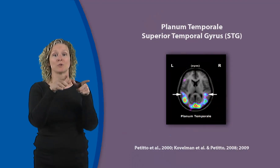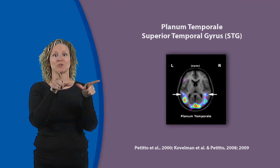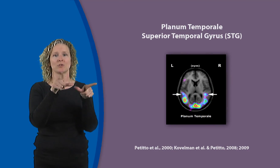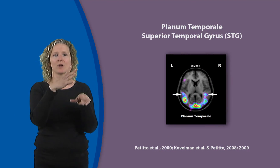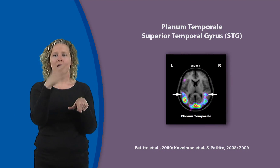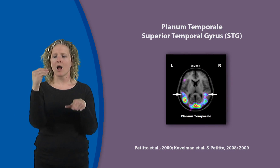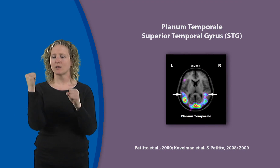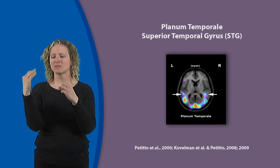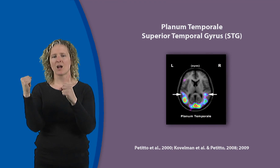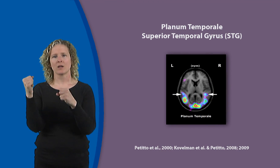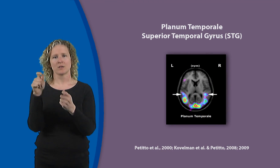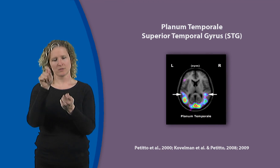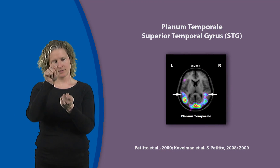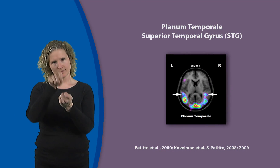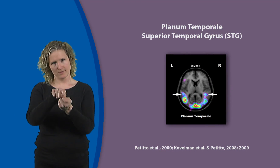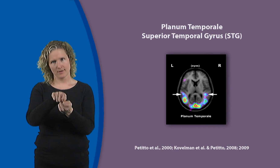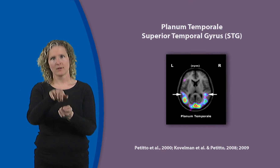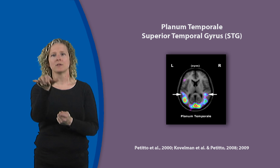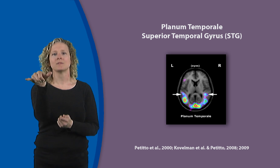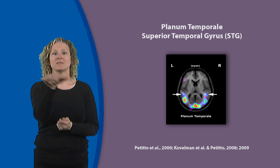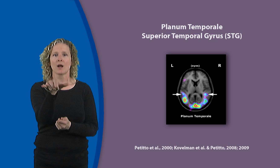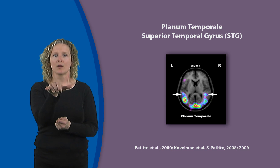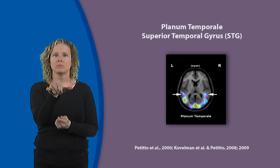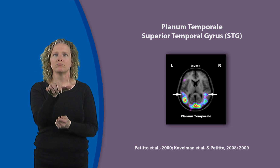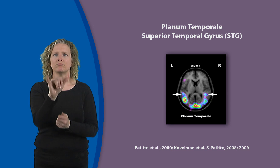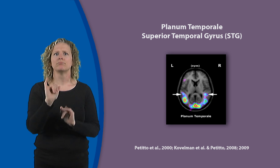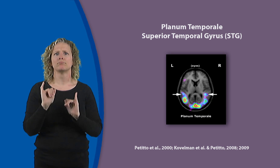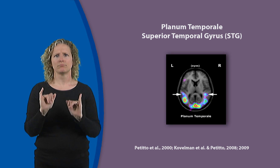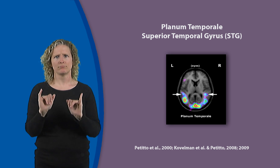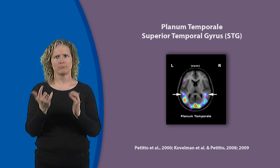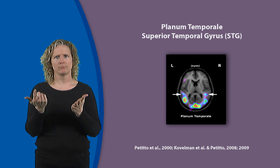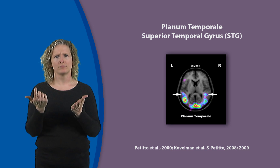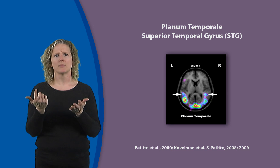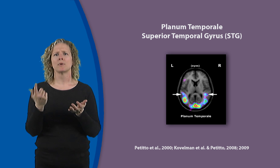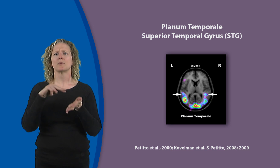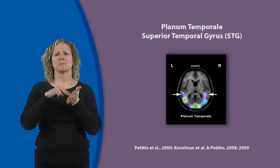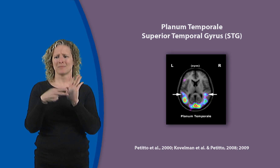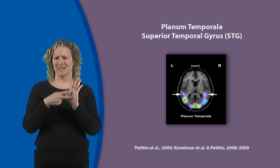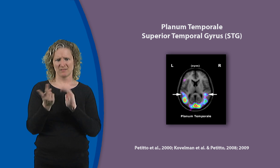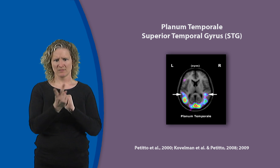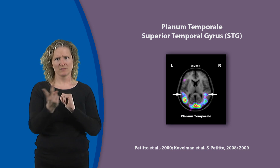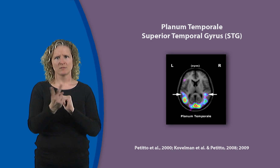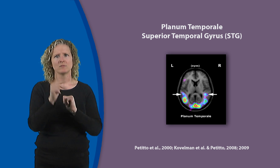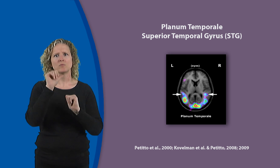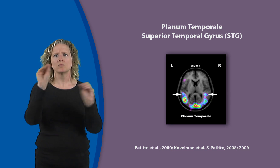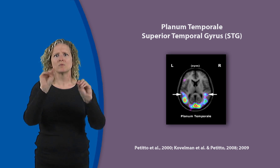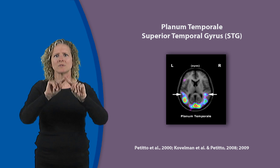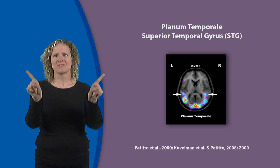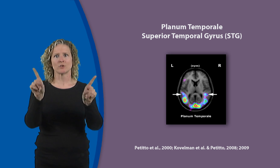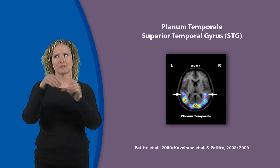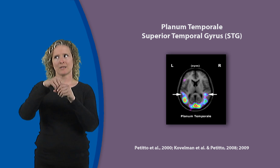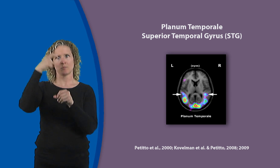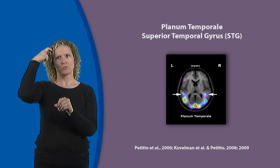Research confirms that the auditory cortex of the brain responds the exact same way to spoken language